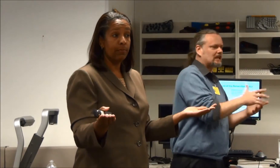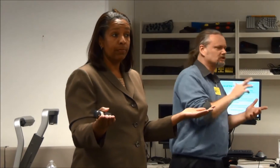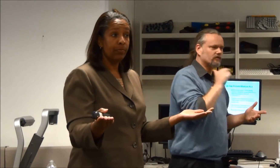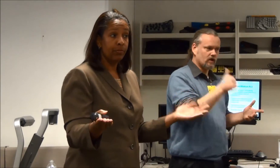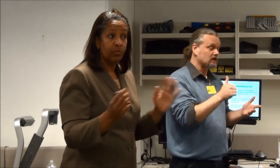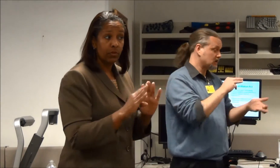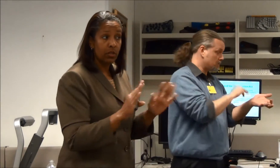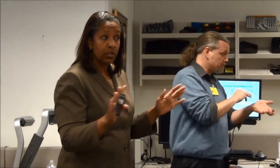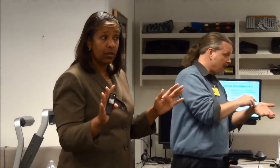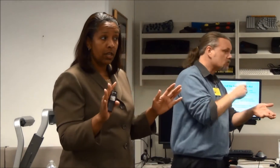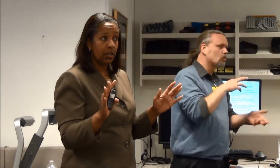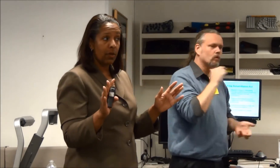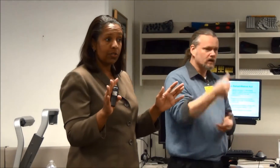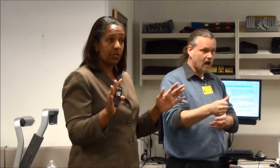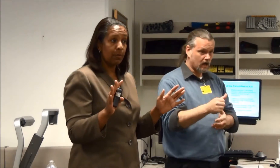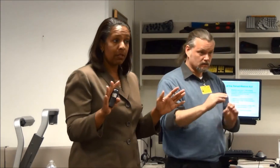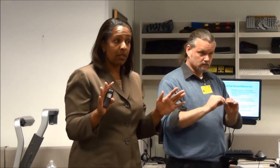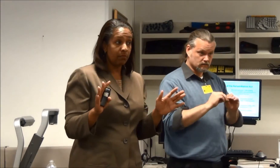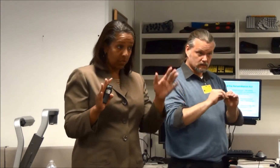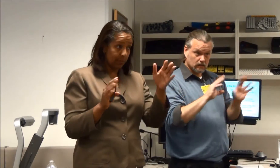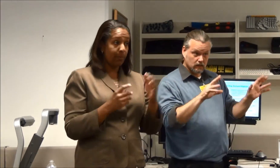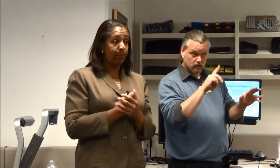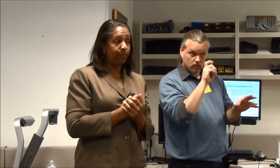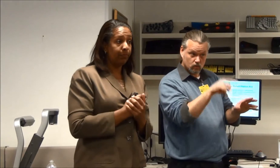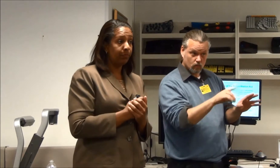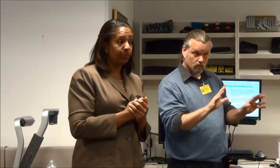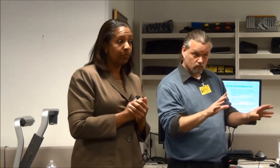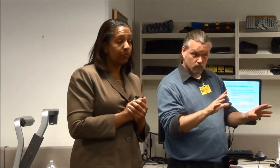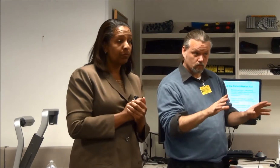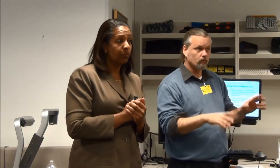Okay? Clear on that? Questions about that? Yes ma'am!